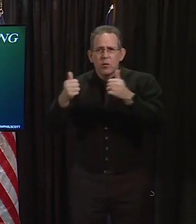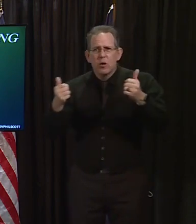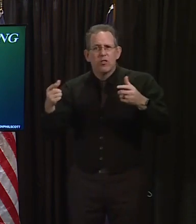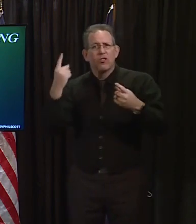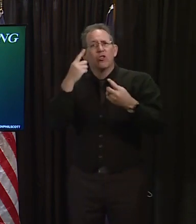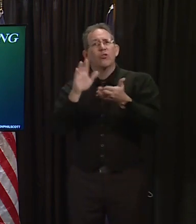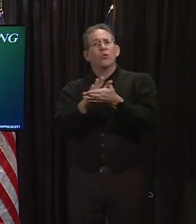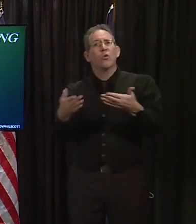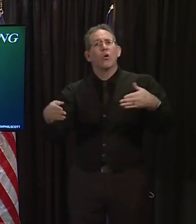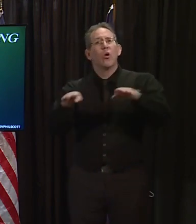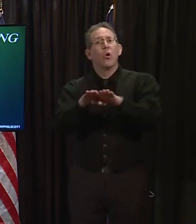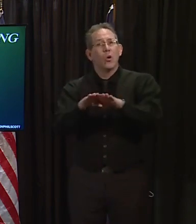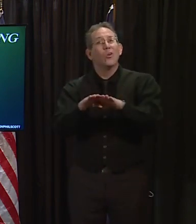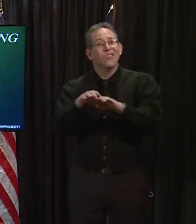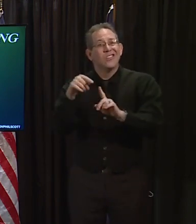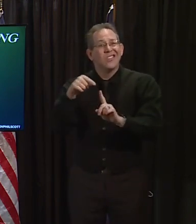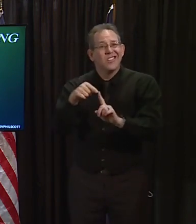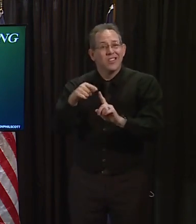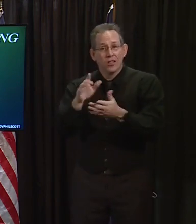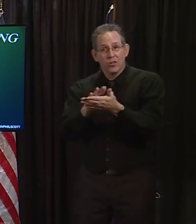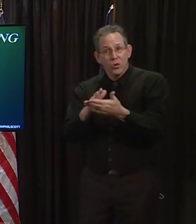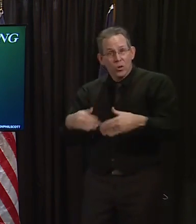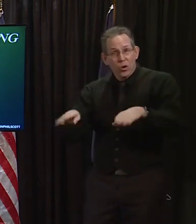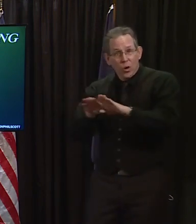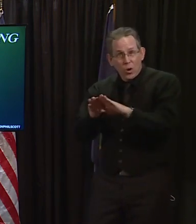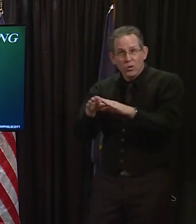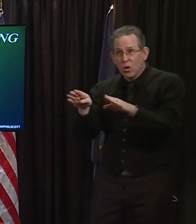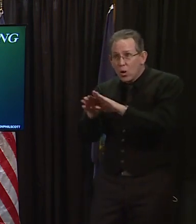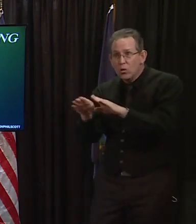than the minimum, allows they need to make the days up or get a waiver.